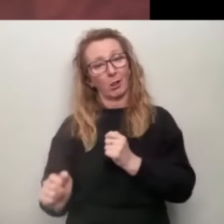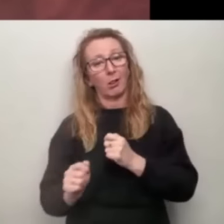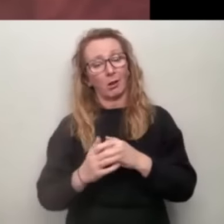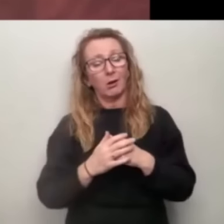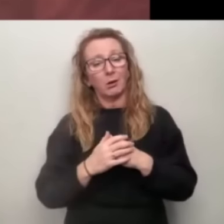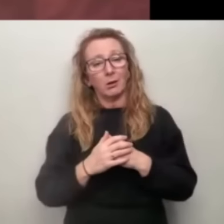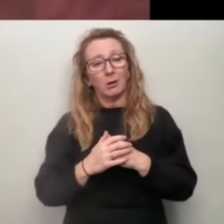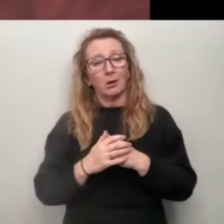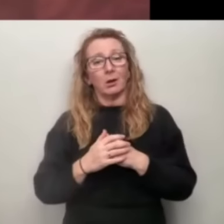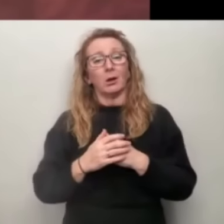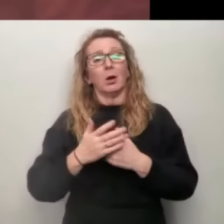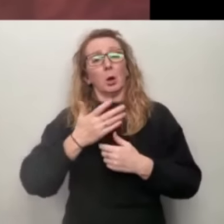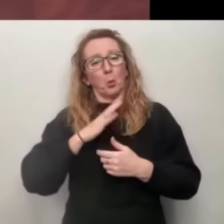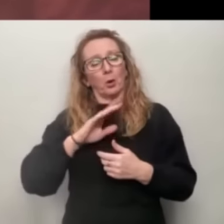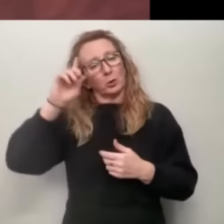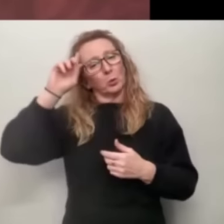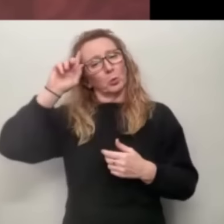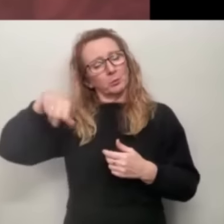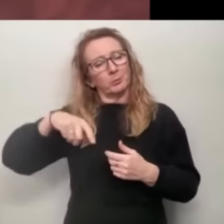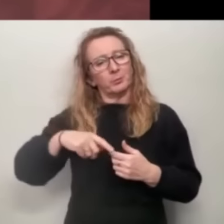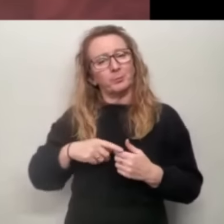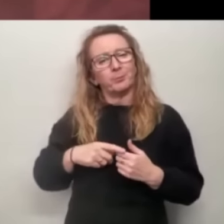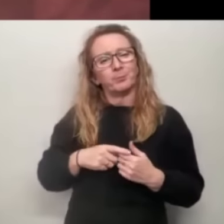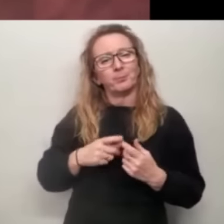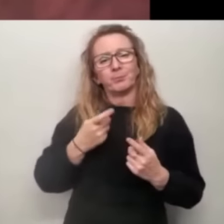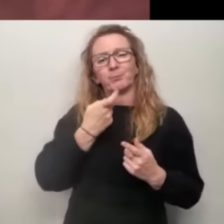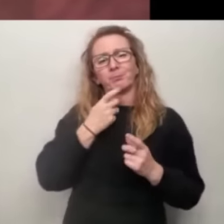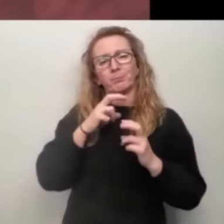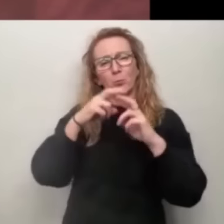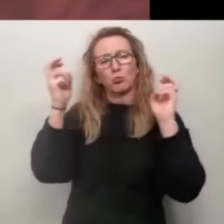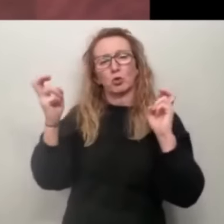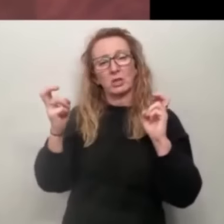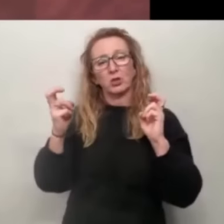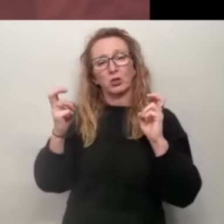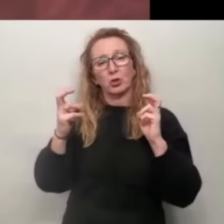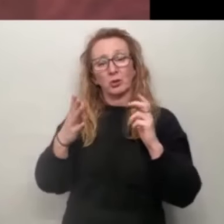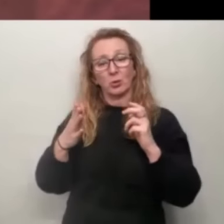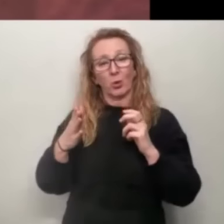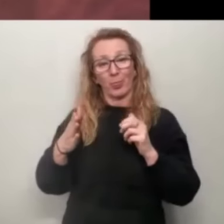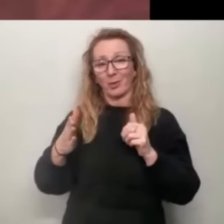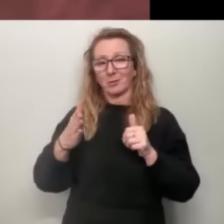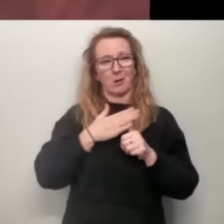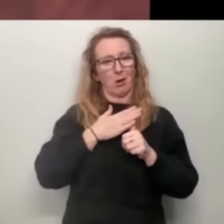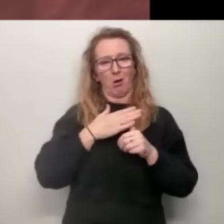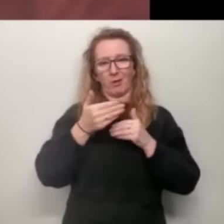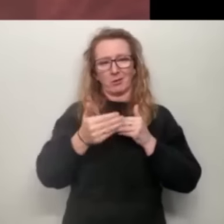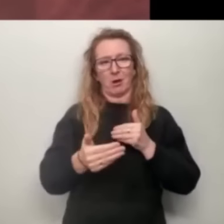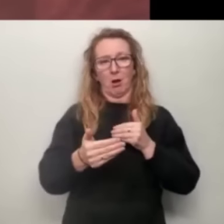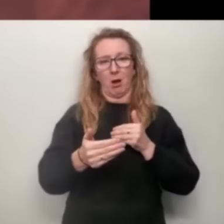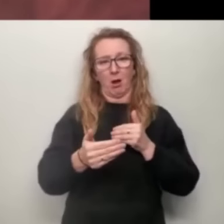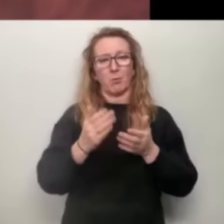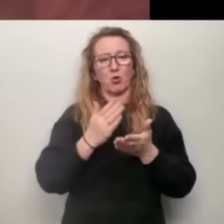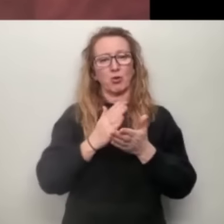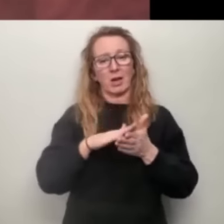But what I would like to suggest is that the Ironbridge did not come towards the beginning of that period, but rather when it had reached maturity,